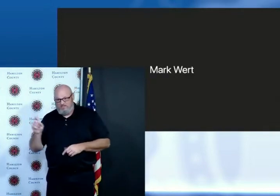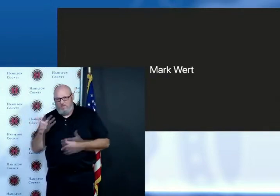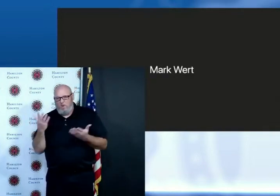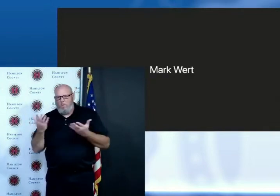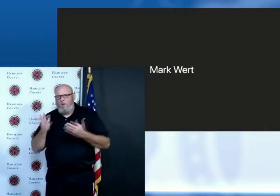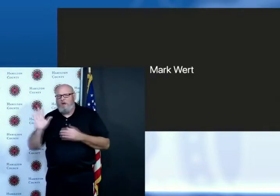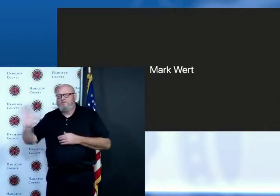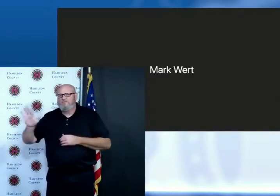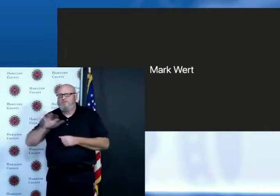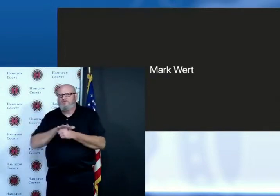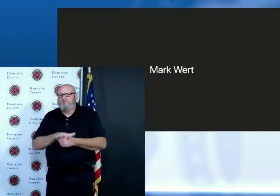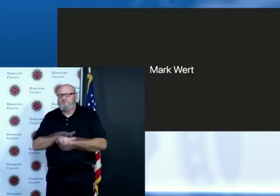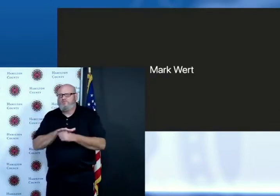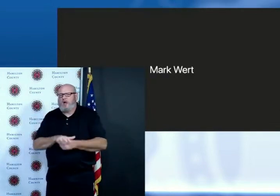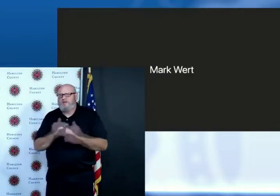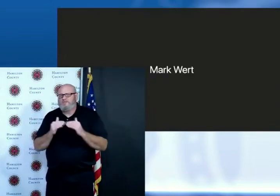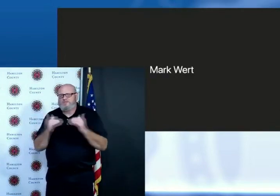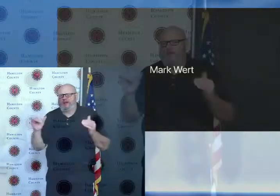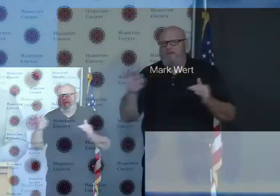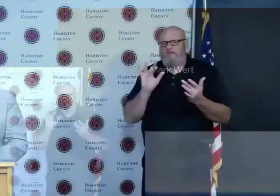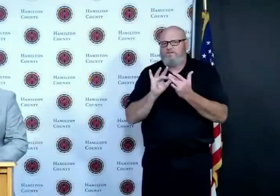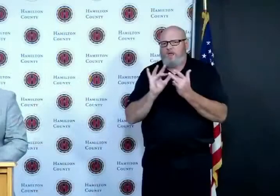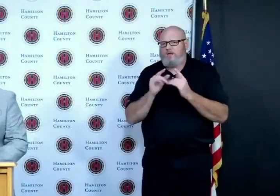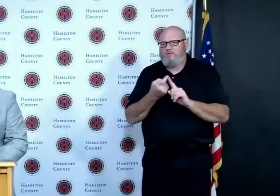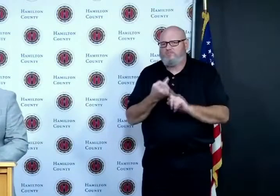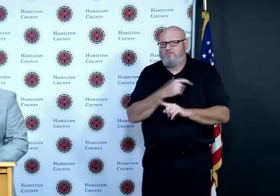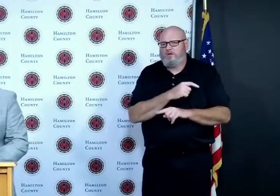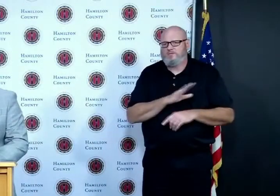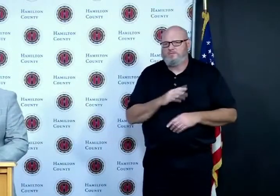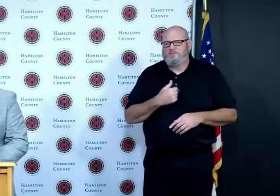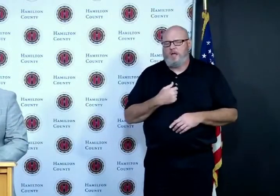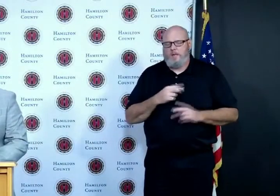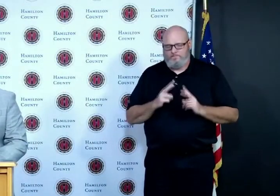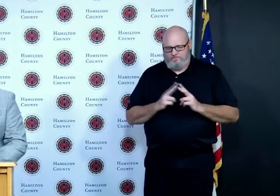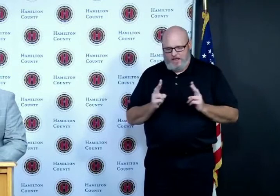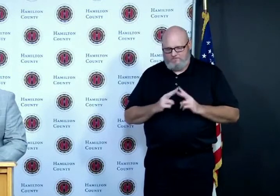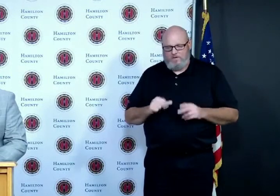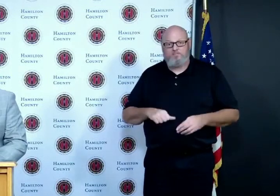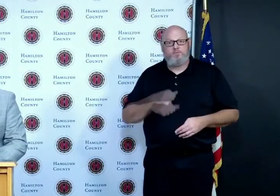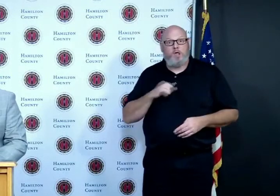you know I am proud of our team we have throughout this pandemic done an amazing job contact tracing